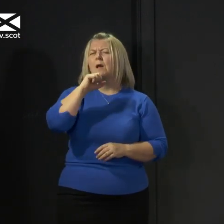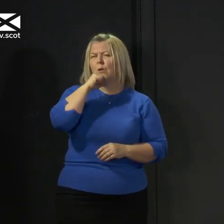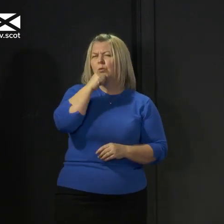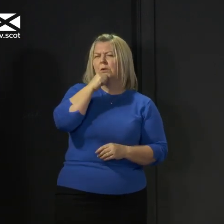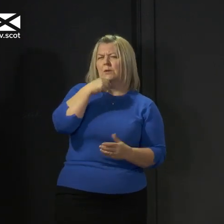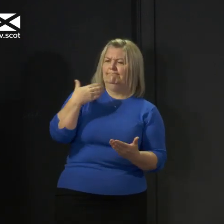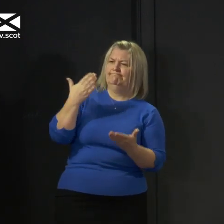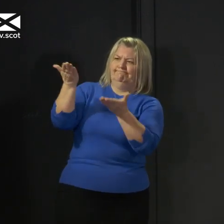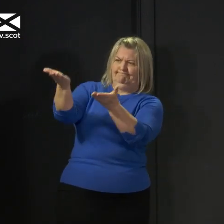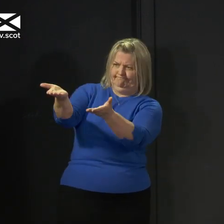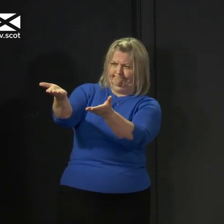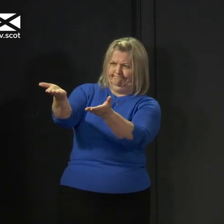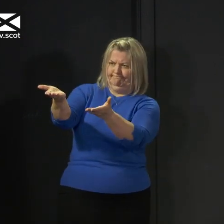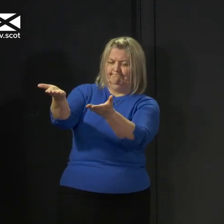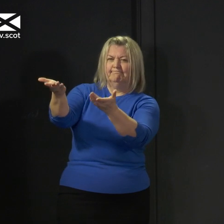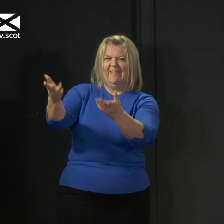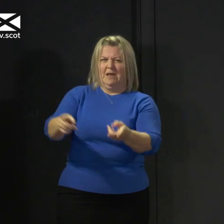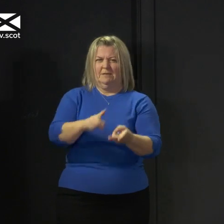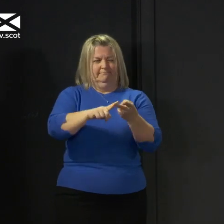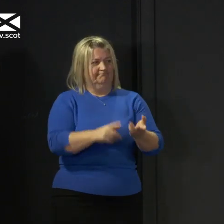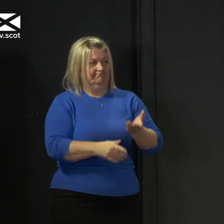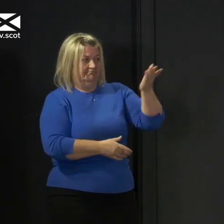that your medical officer and then to the chief nursing officer but before I